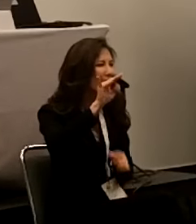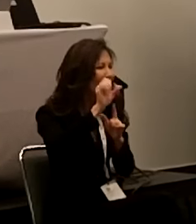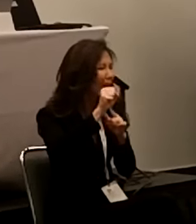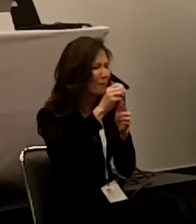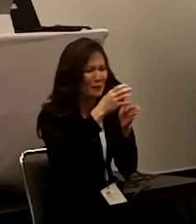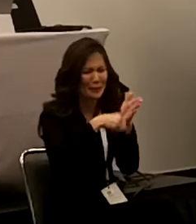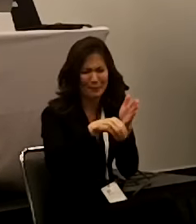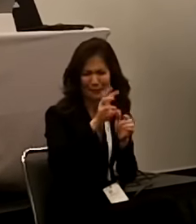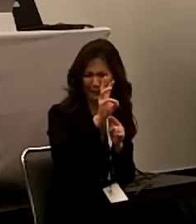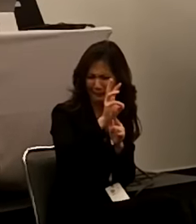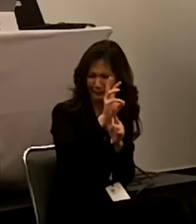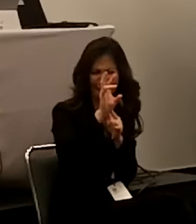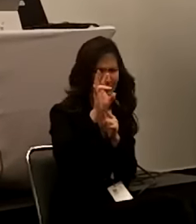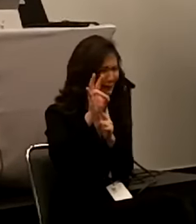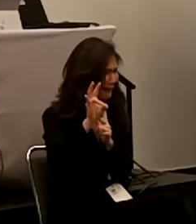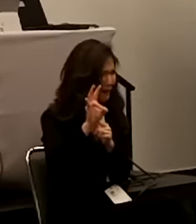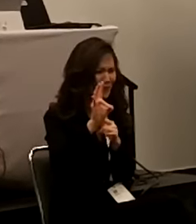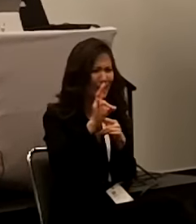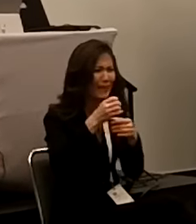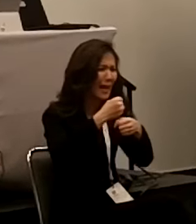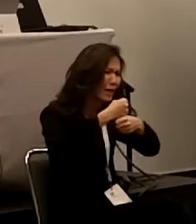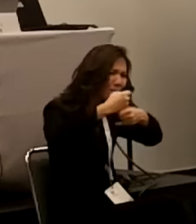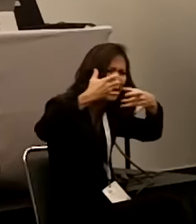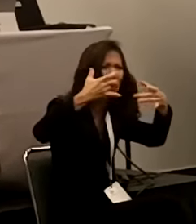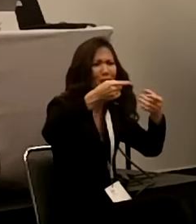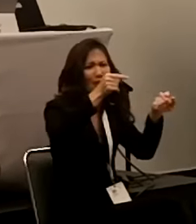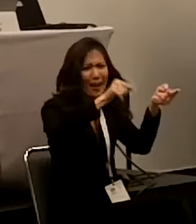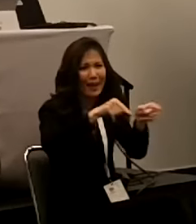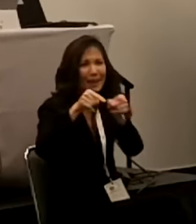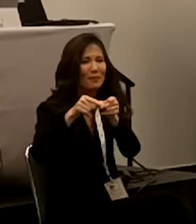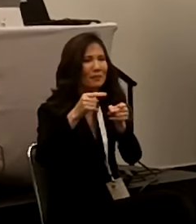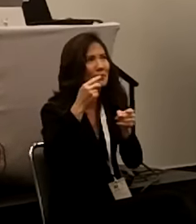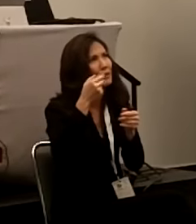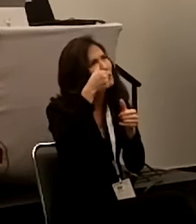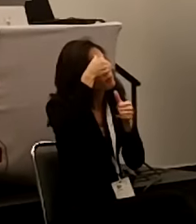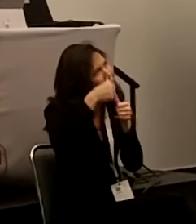I don't remember - when the explosion thing happens, if I recall correctly from the videos.